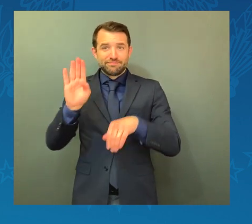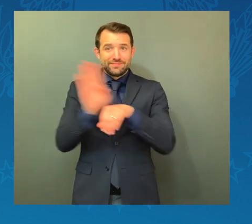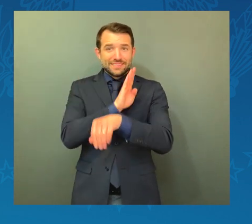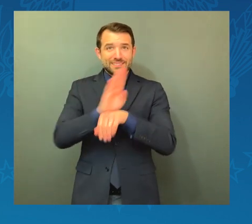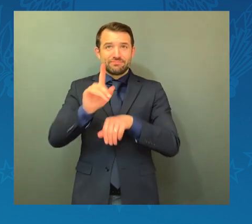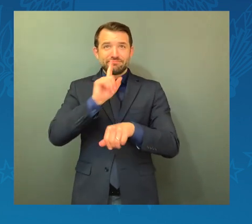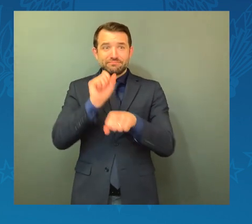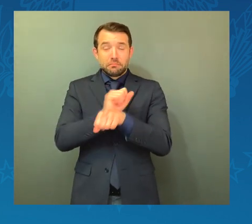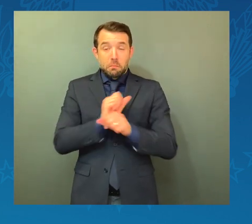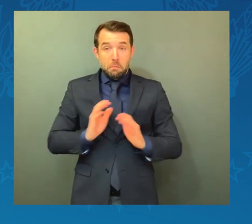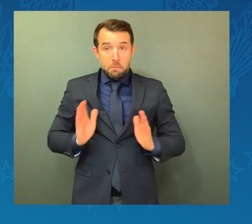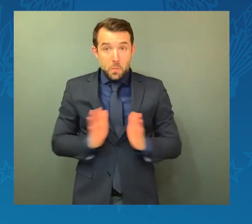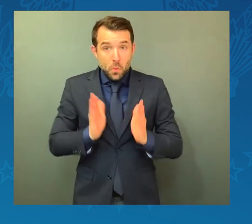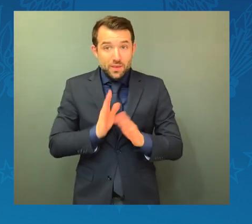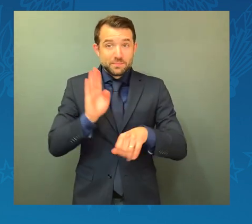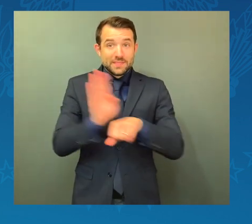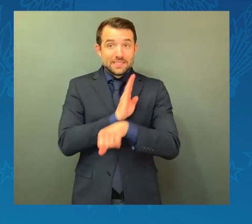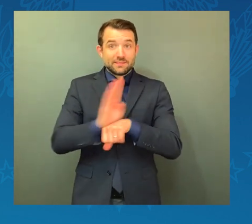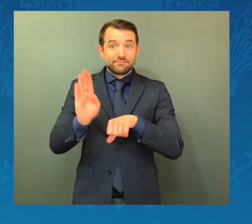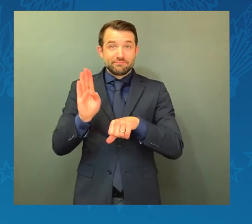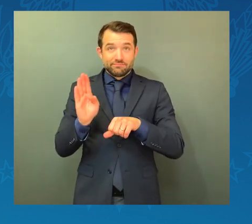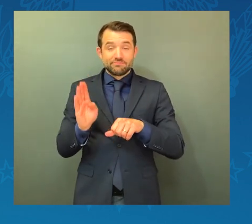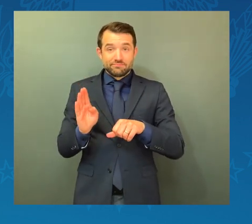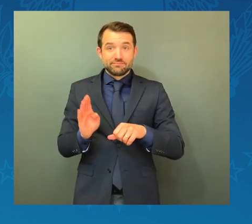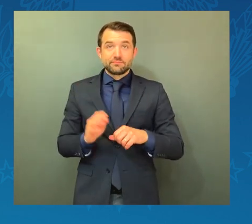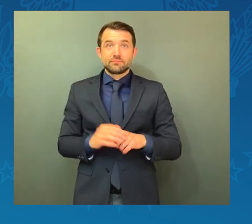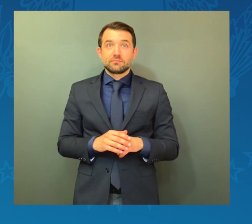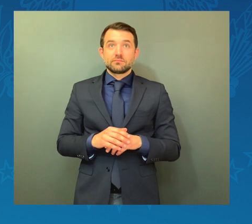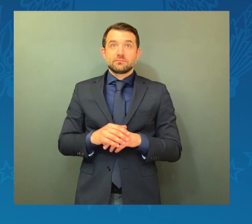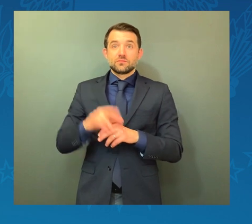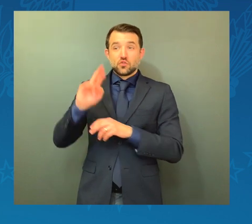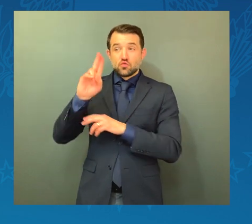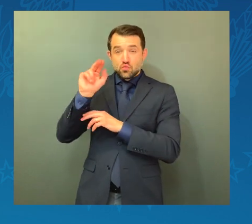Rural small businesses train and hire local workers.